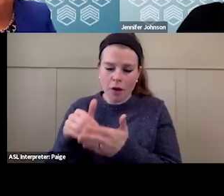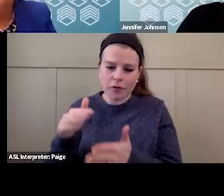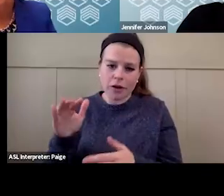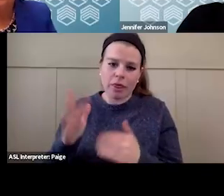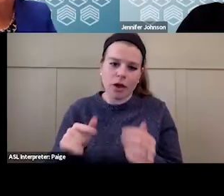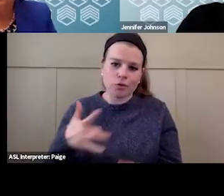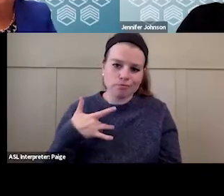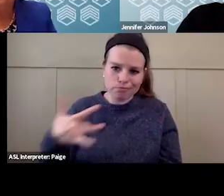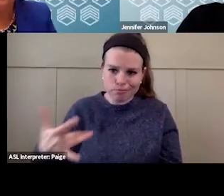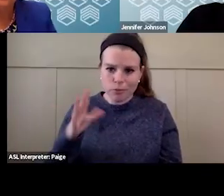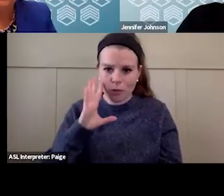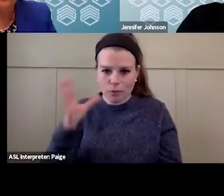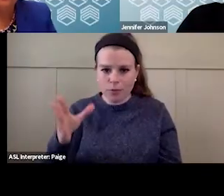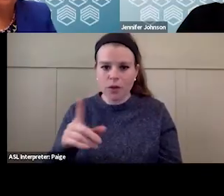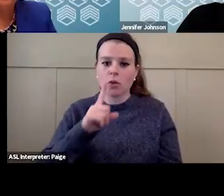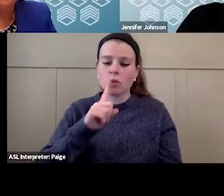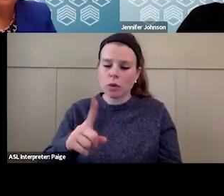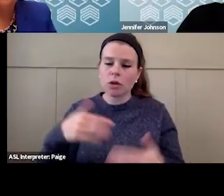Um, it really, really does make a difference